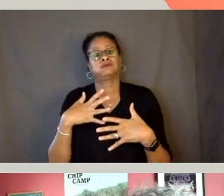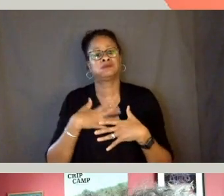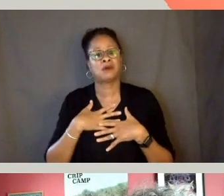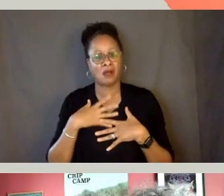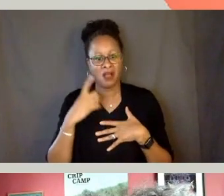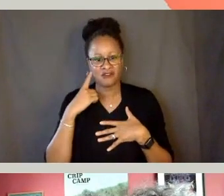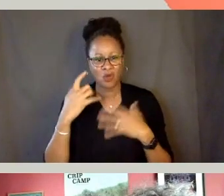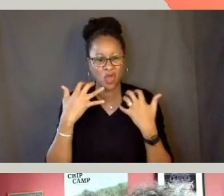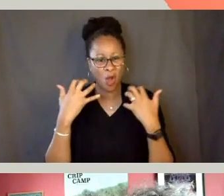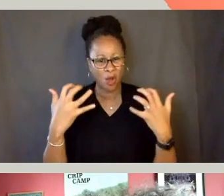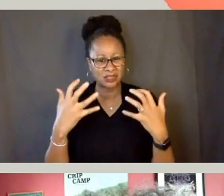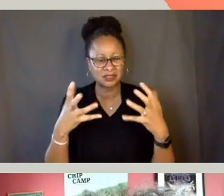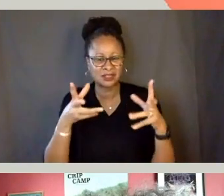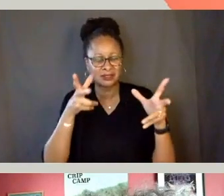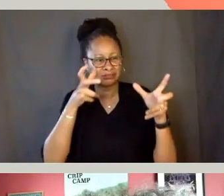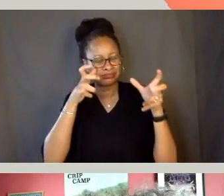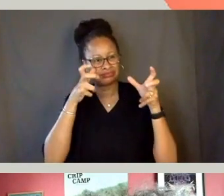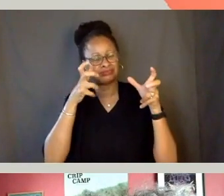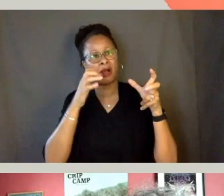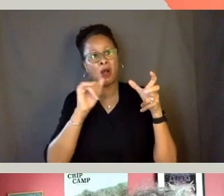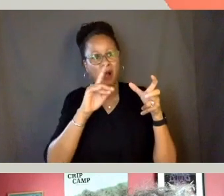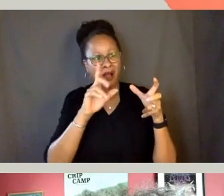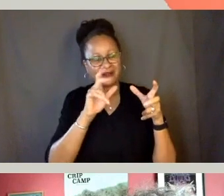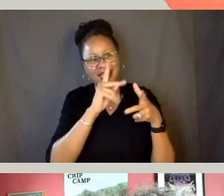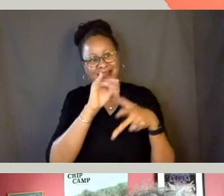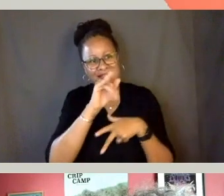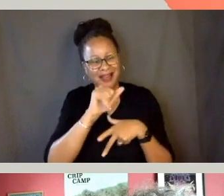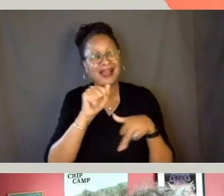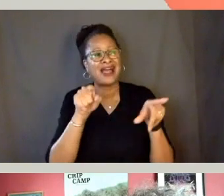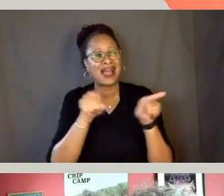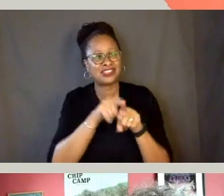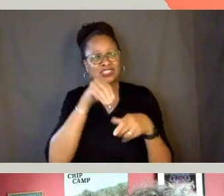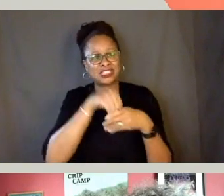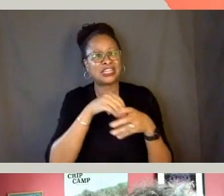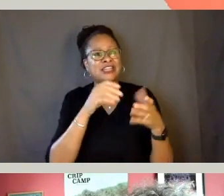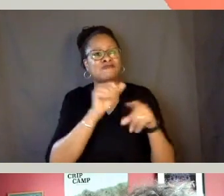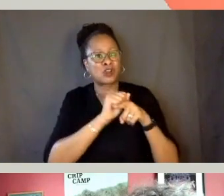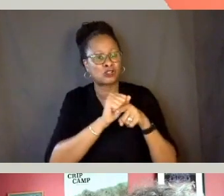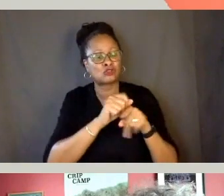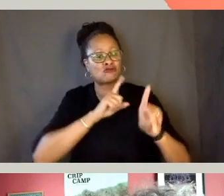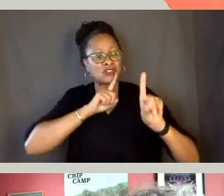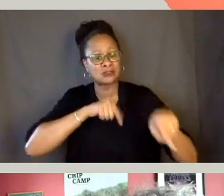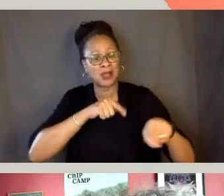and they're taking in Kayla as she's in rehearsal responding to this piece of music.